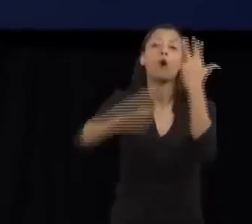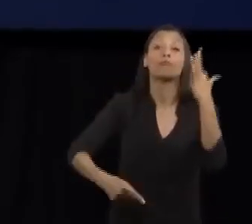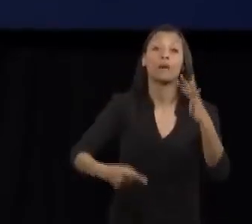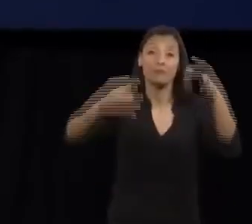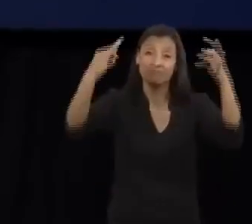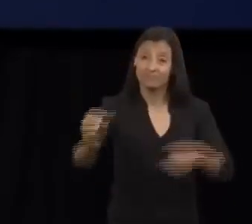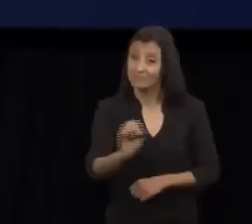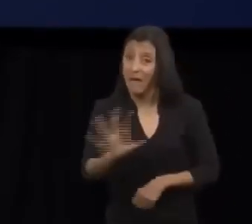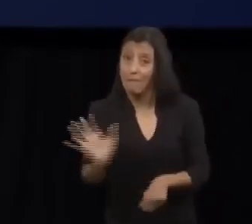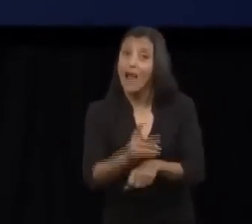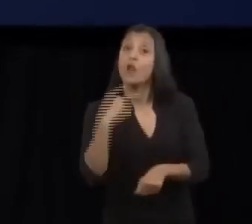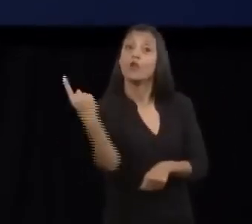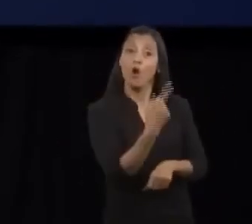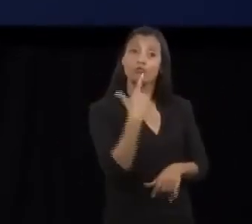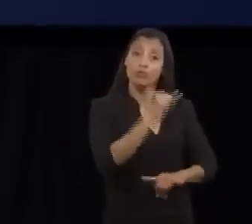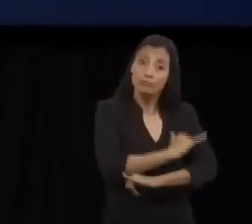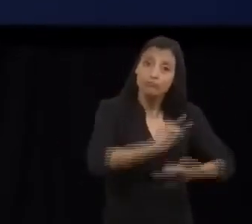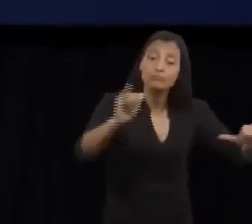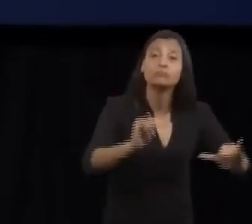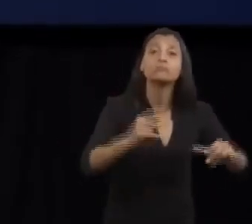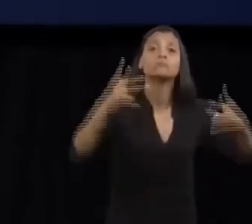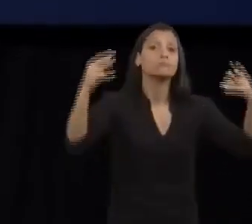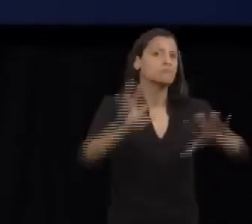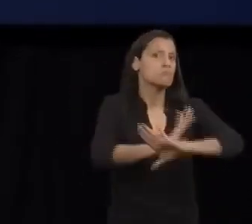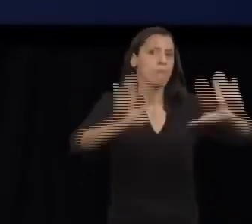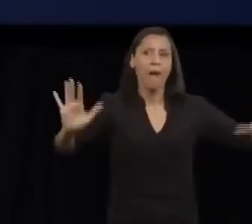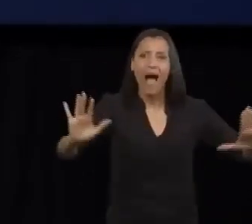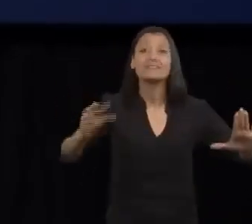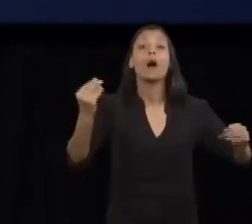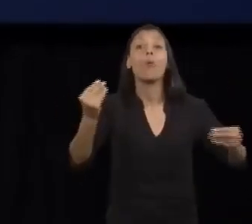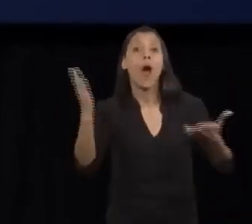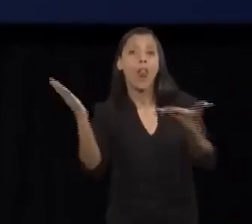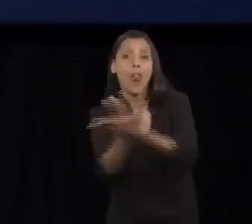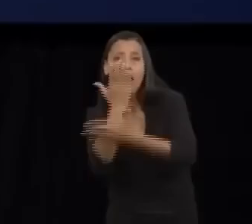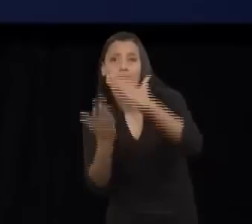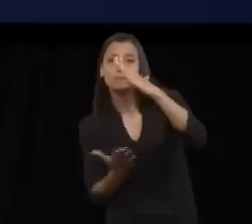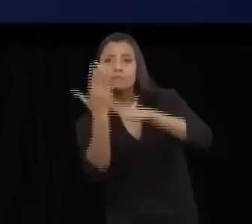We cut the emission of money, let's say, and inflation was cut.